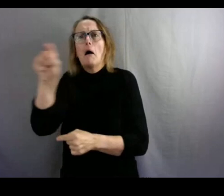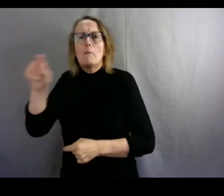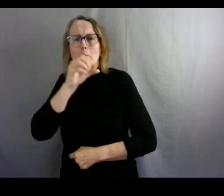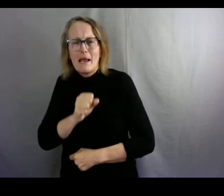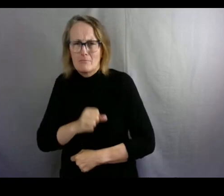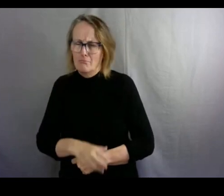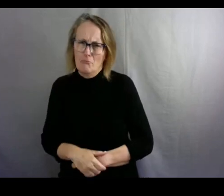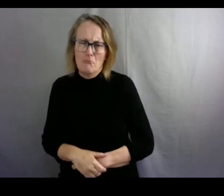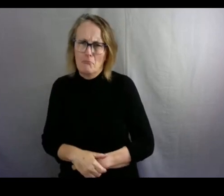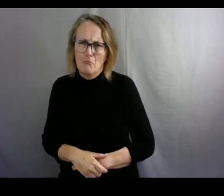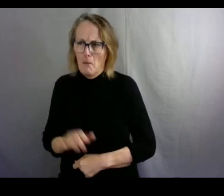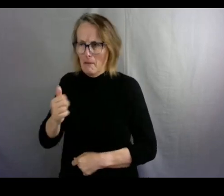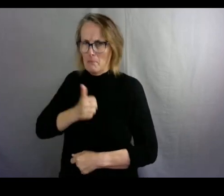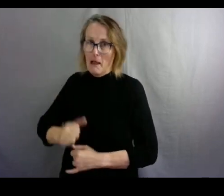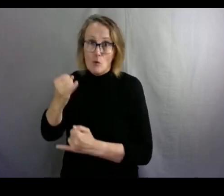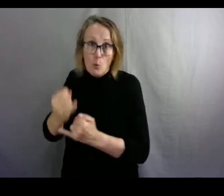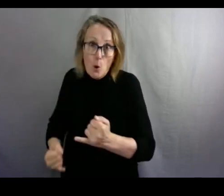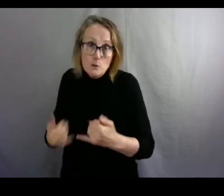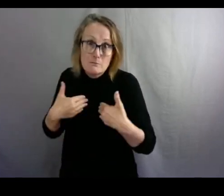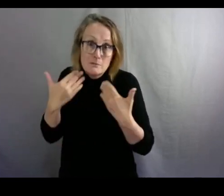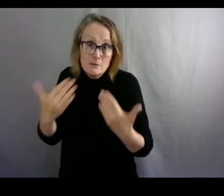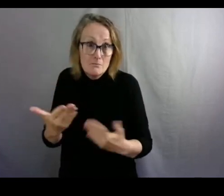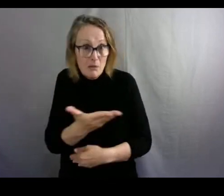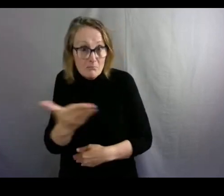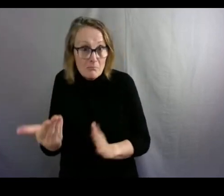But do others have comments on that question?